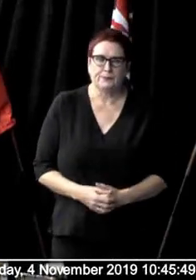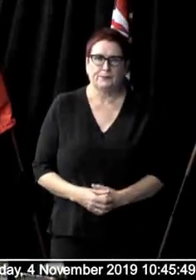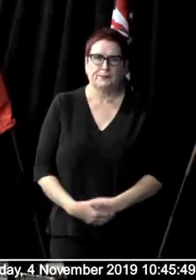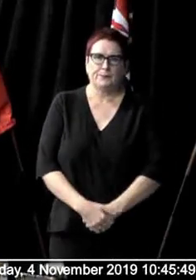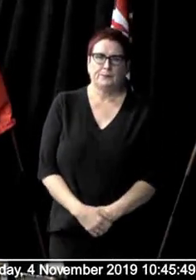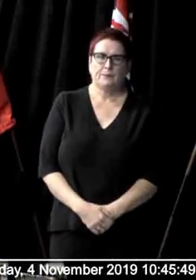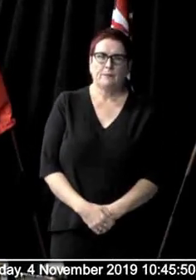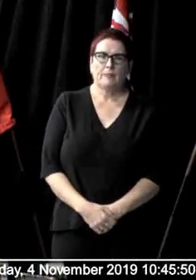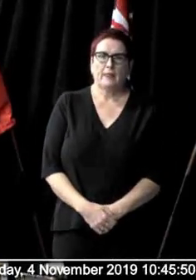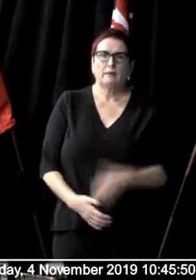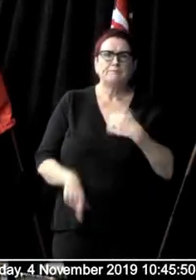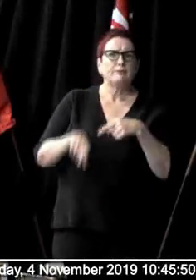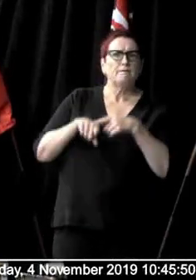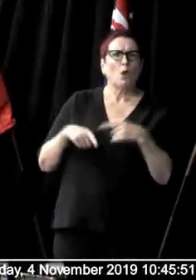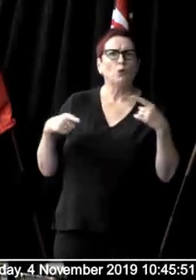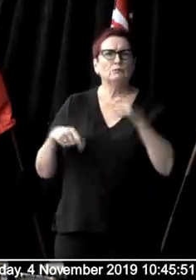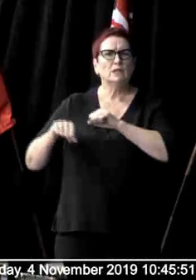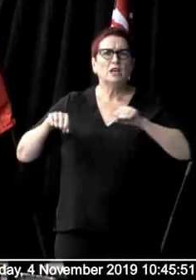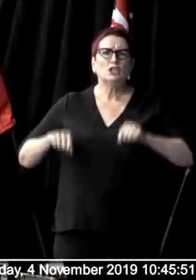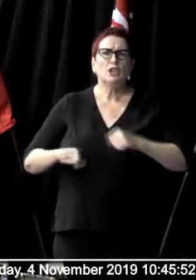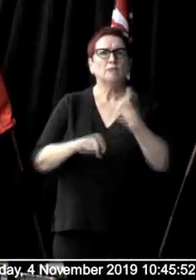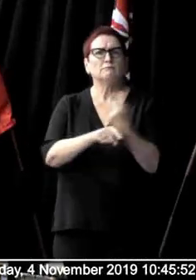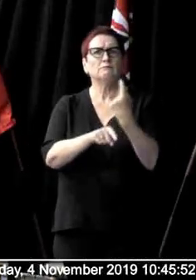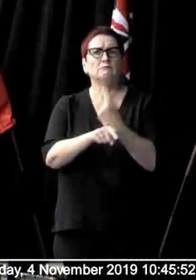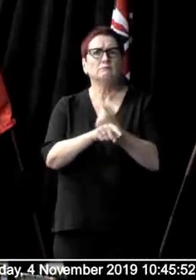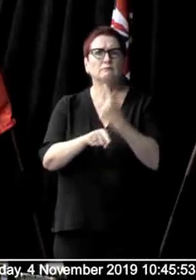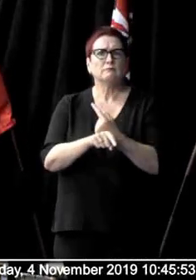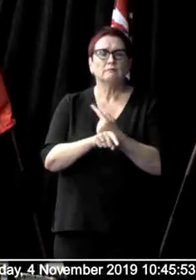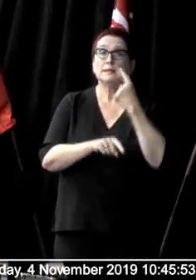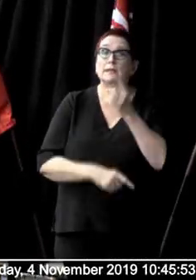May I echo the Chair’s sentiments and emphasise that the Commission wants to